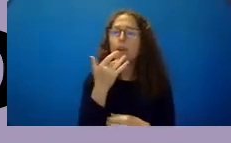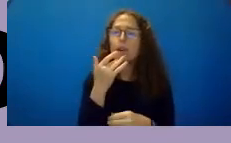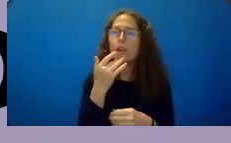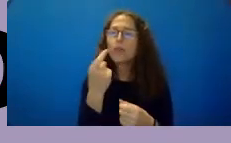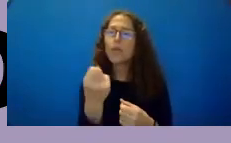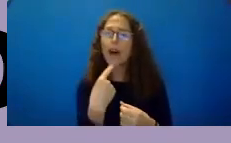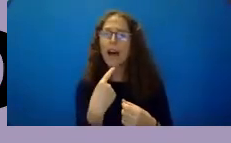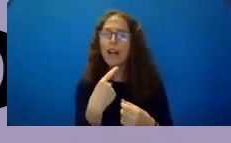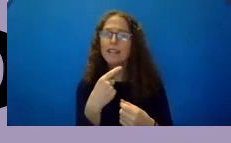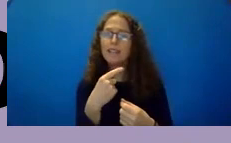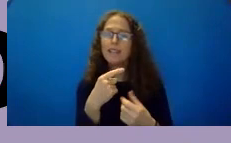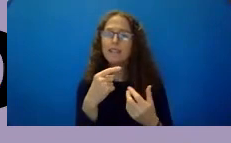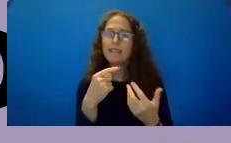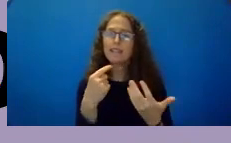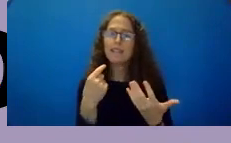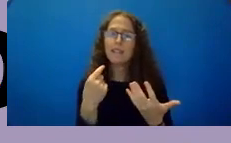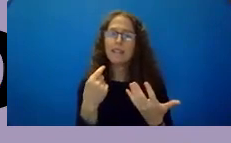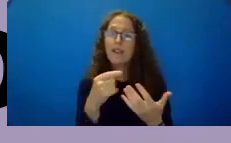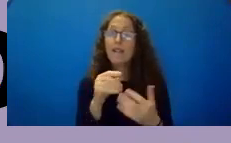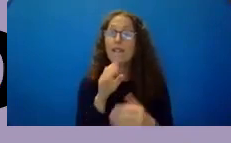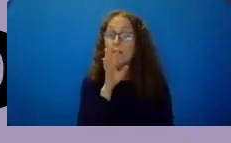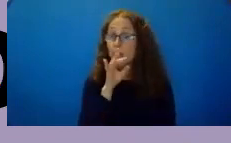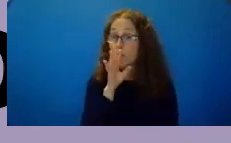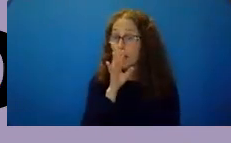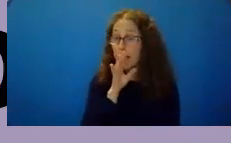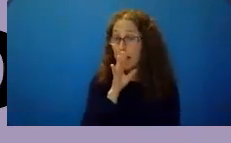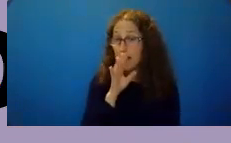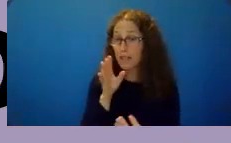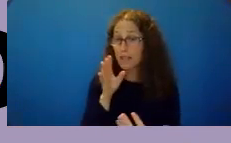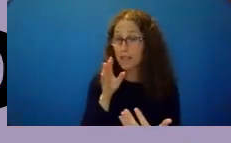, BUT IF YOU WANT TO PUT IT IN THE CHAT, THAT'S FINE TOO.